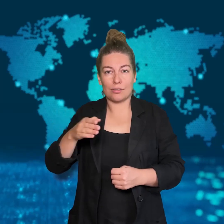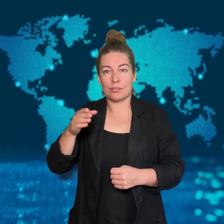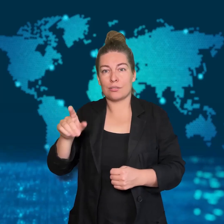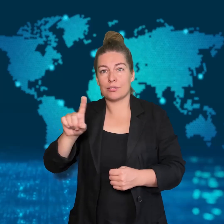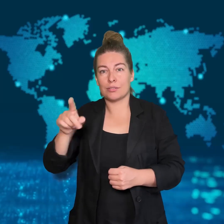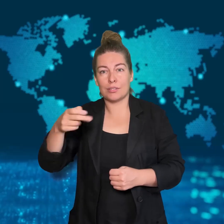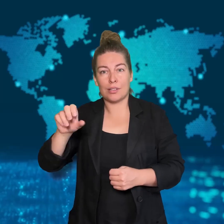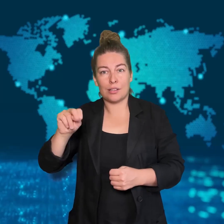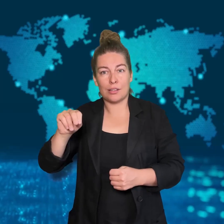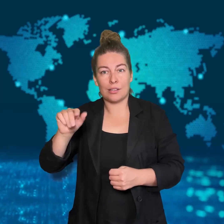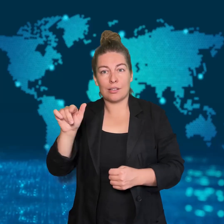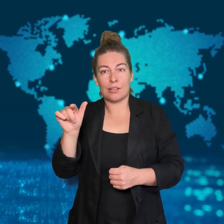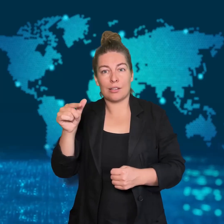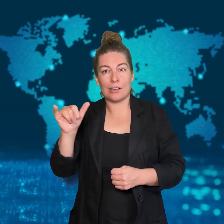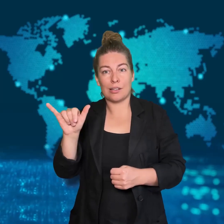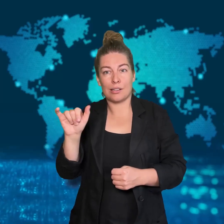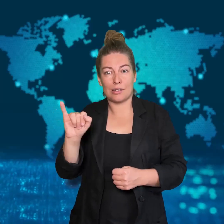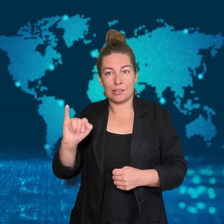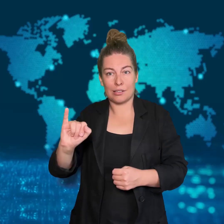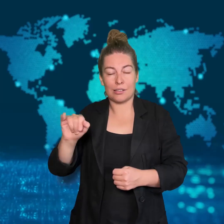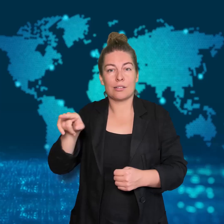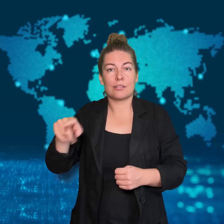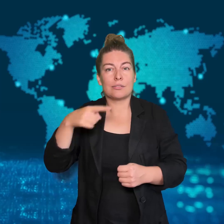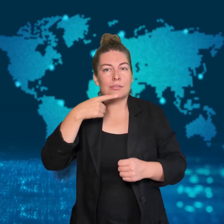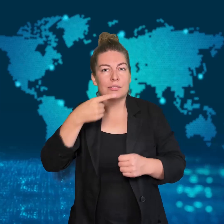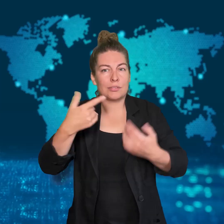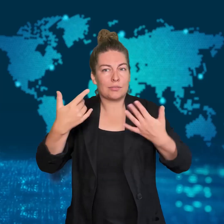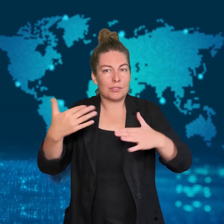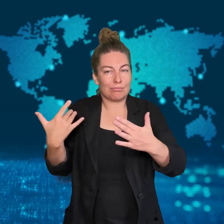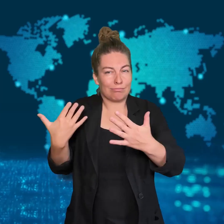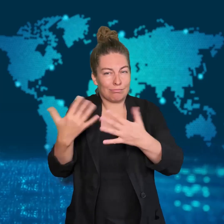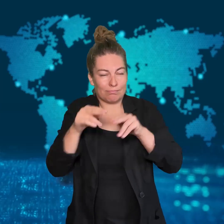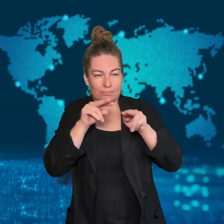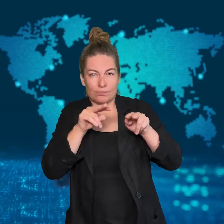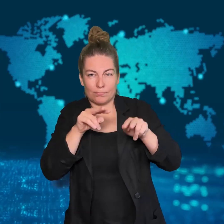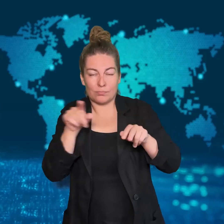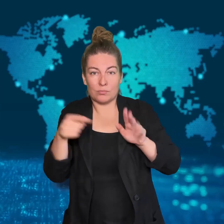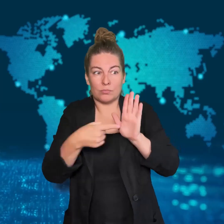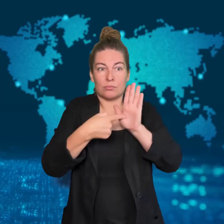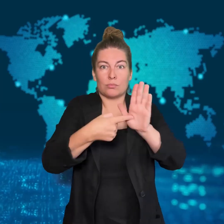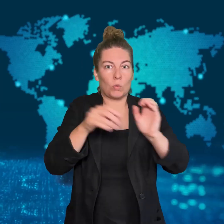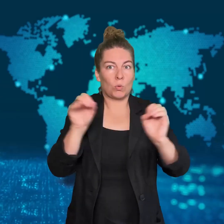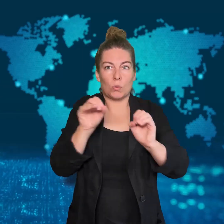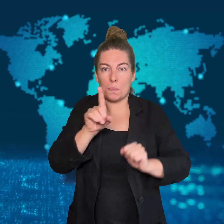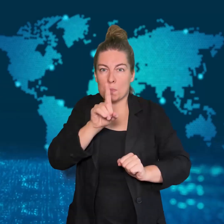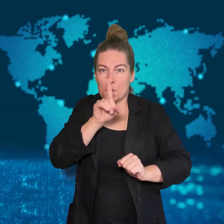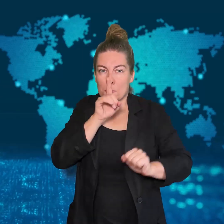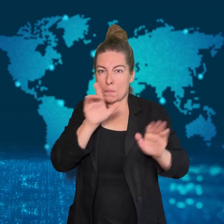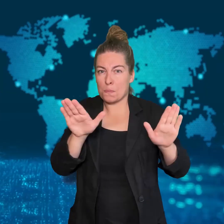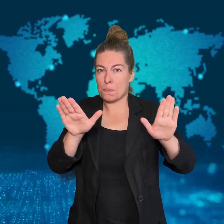issuing vaccination booklets,